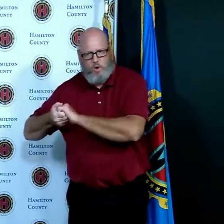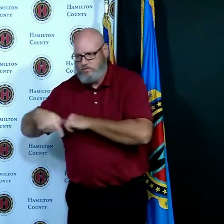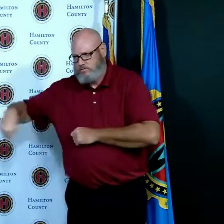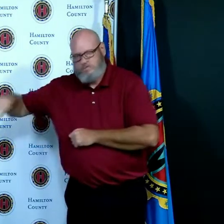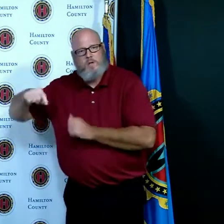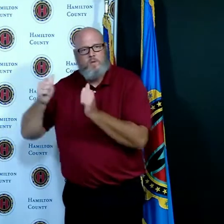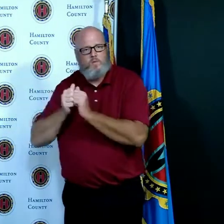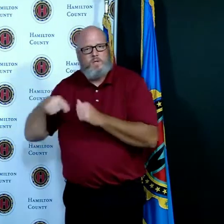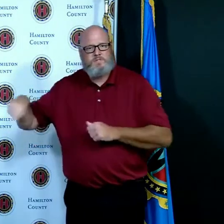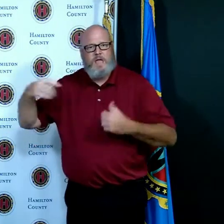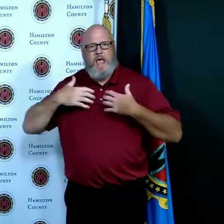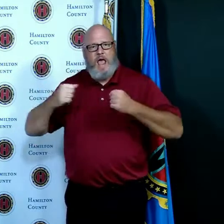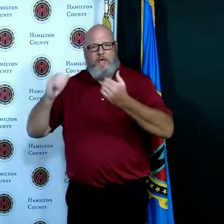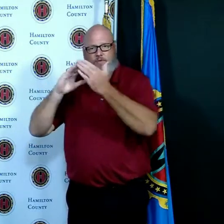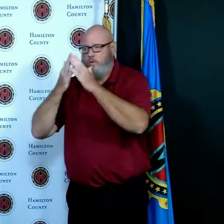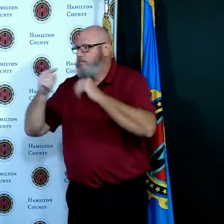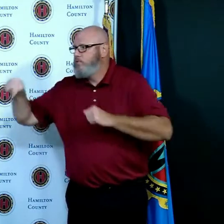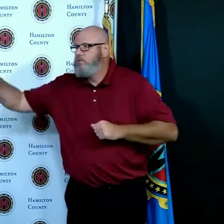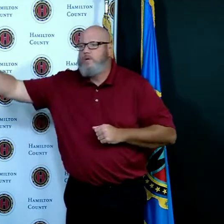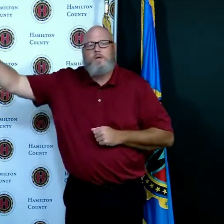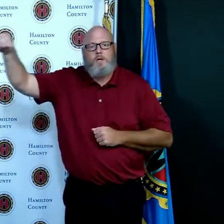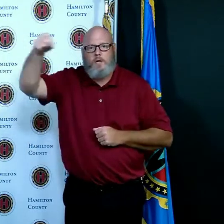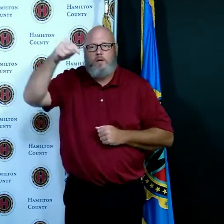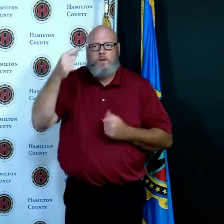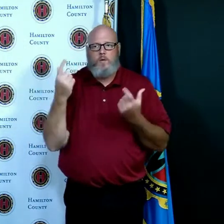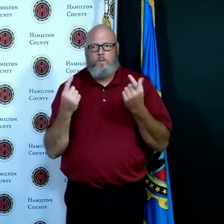communities and so Sarah I know you're joining us virtually